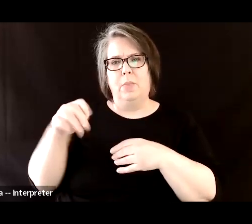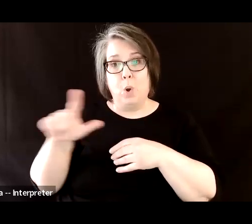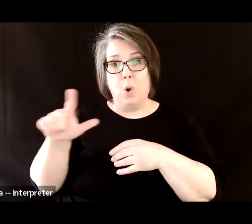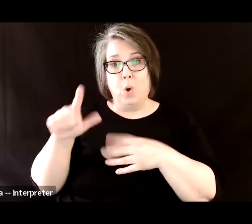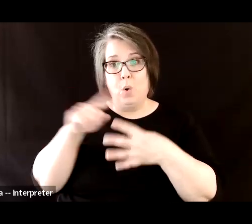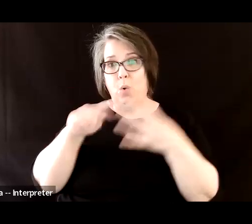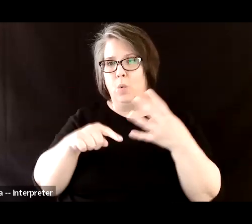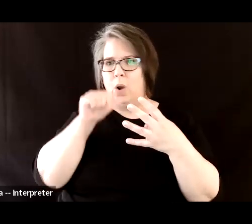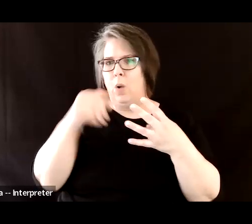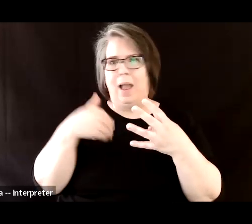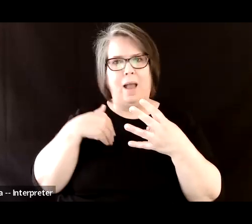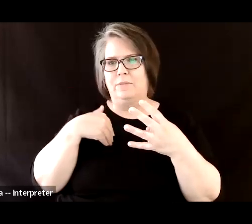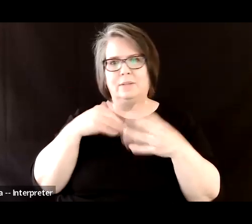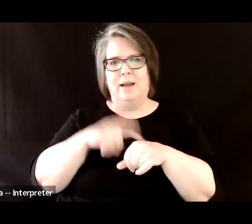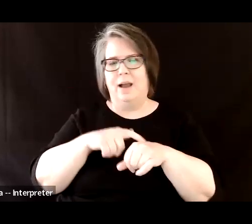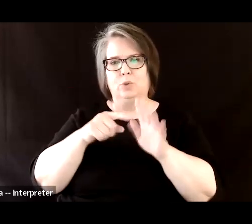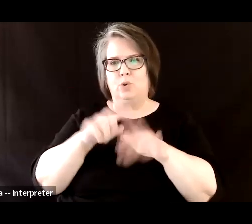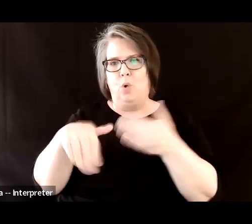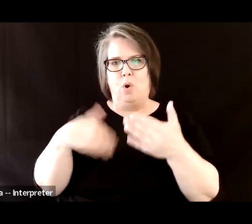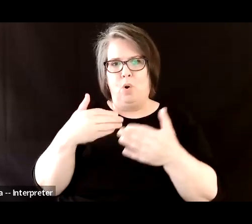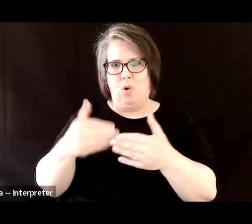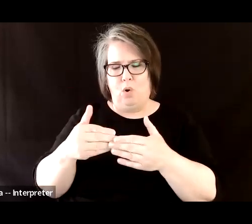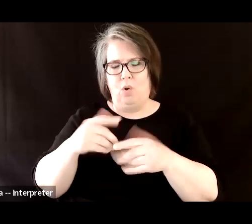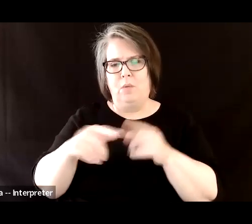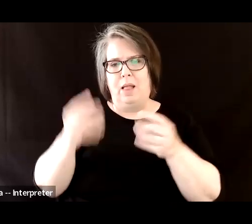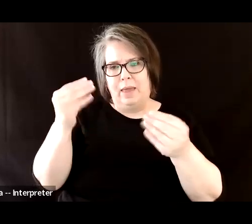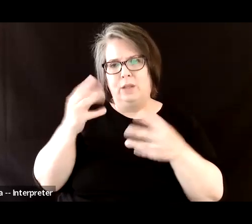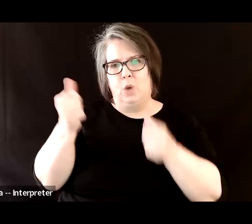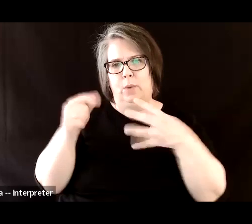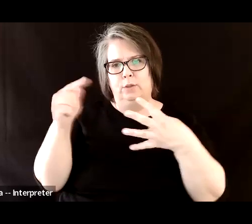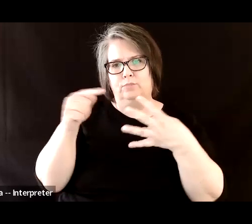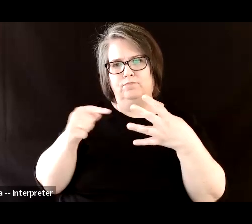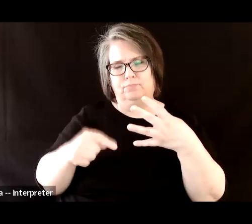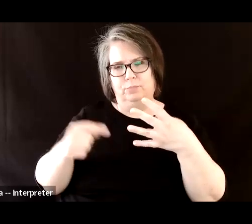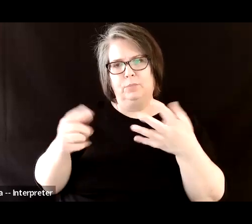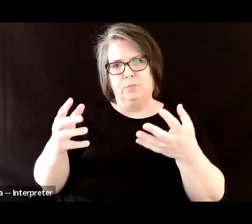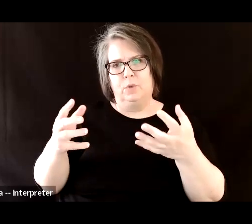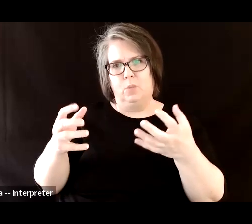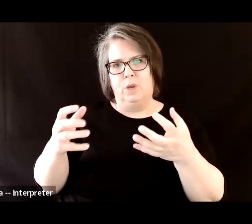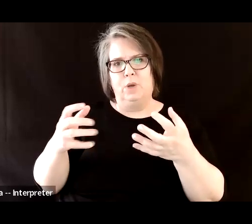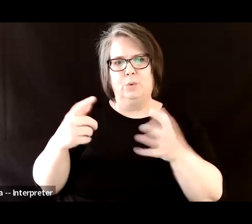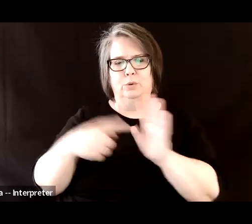to all of them so we would like to definitely show one, possibly